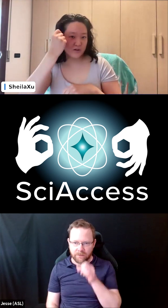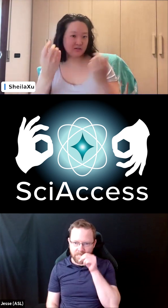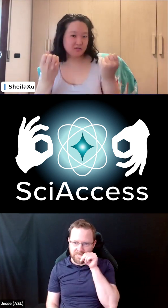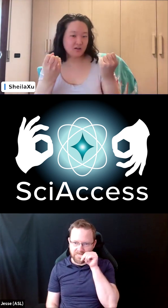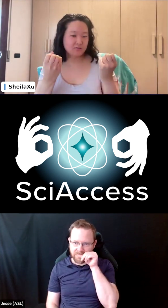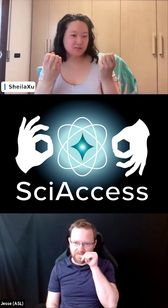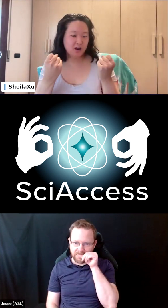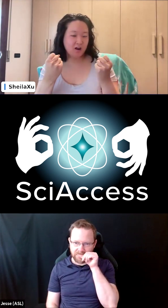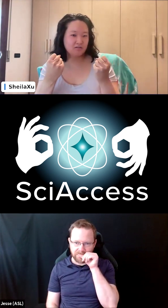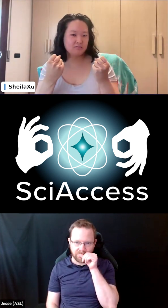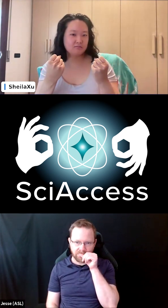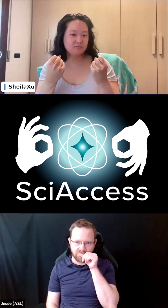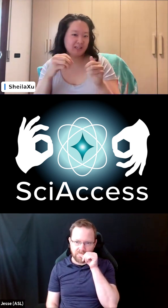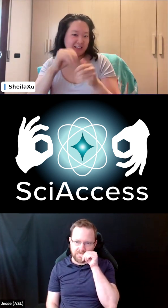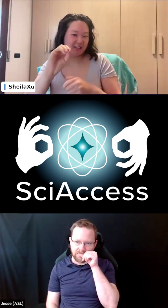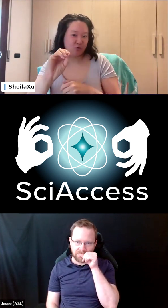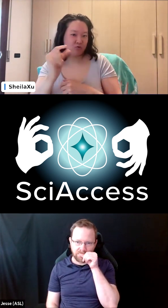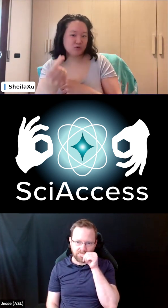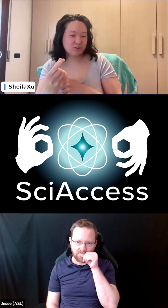the deaf and hard of hearing, can communicate American